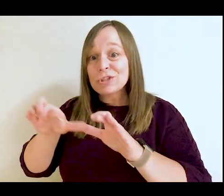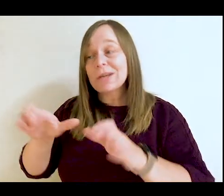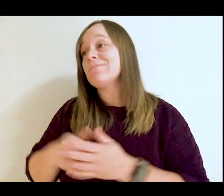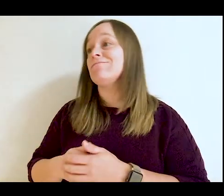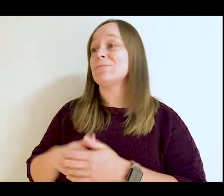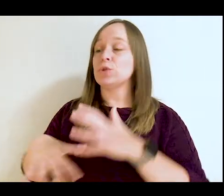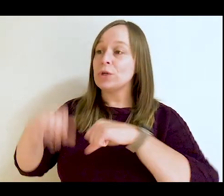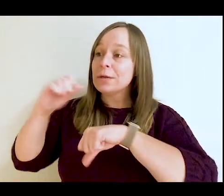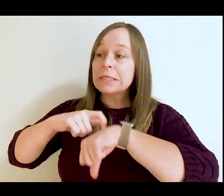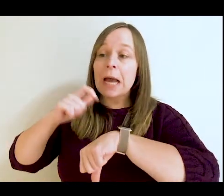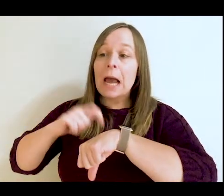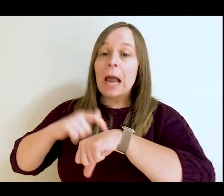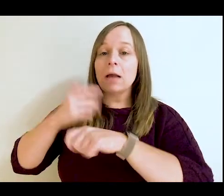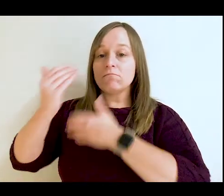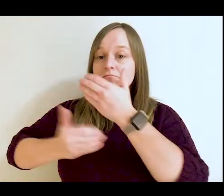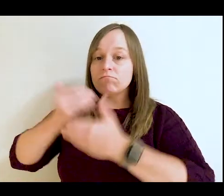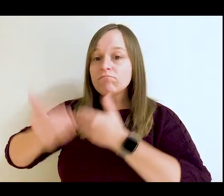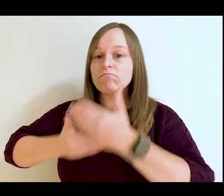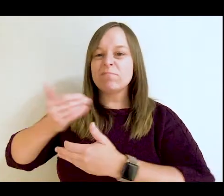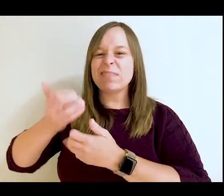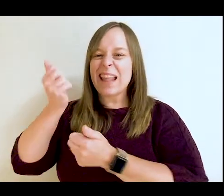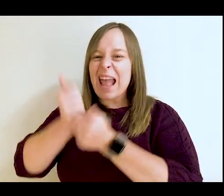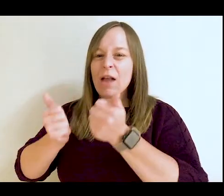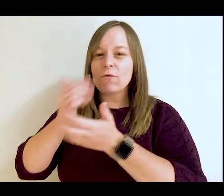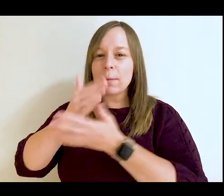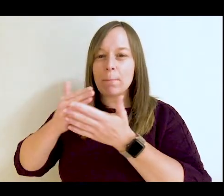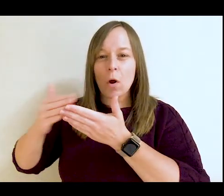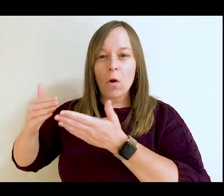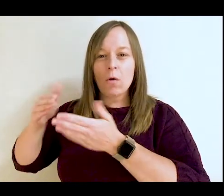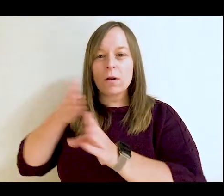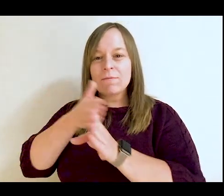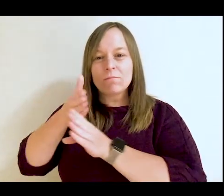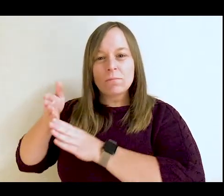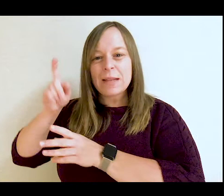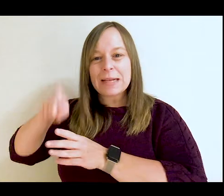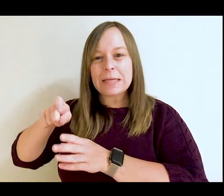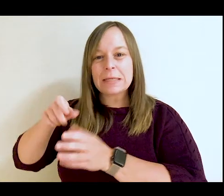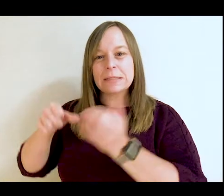she did. She took the time to go to just about every aspect of the areas I needed